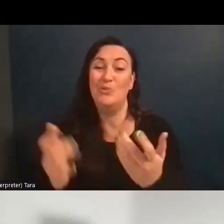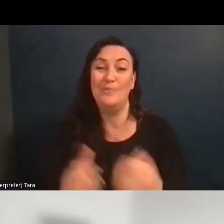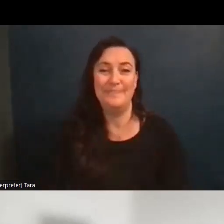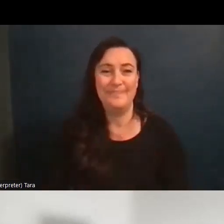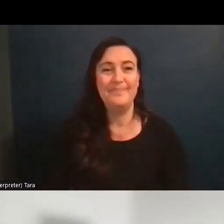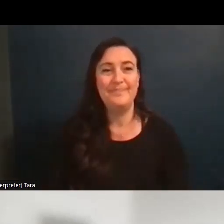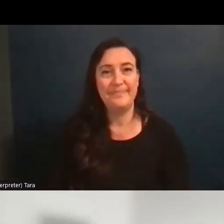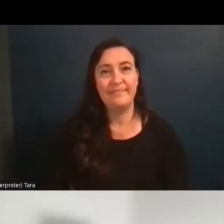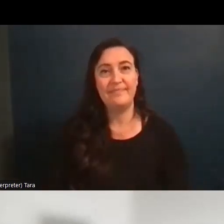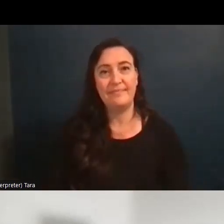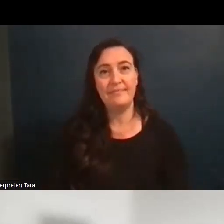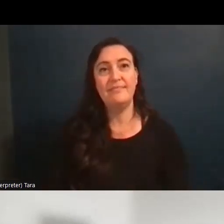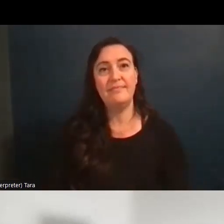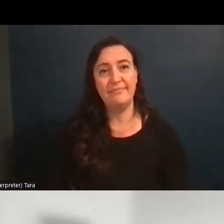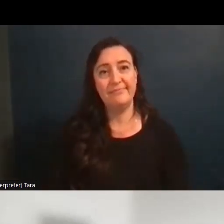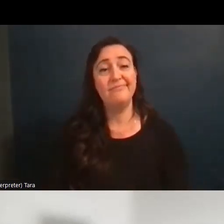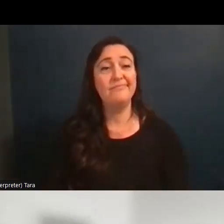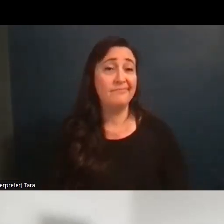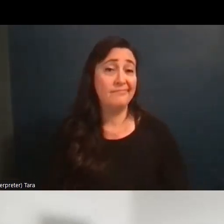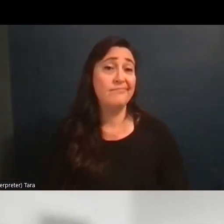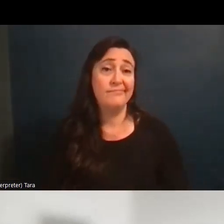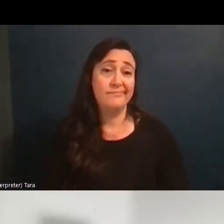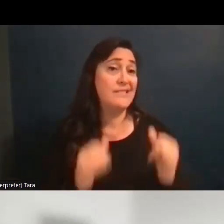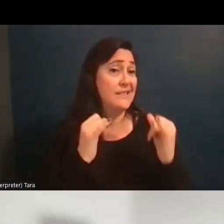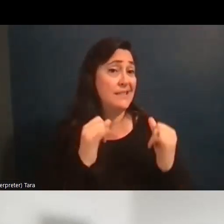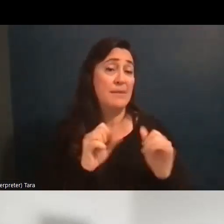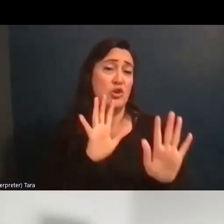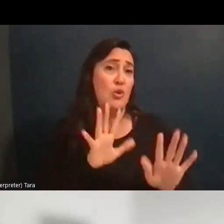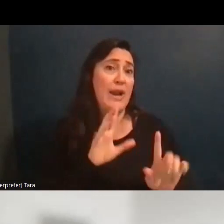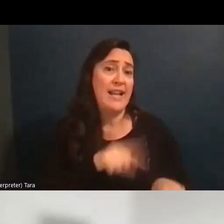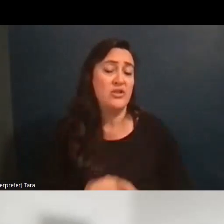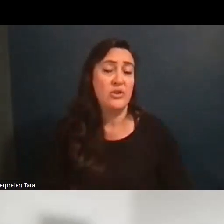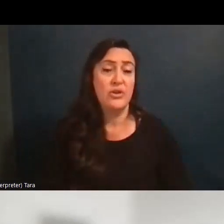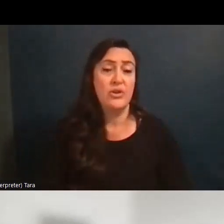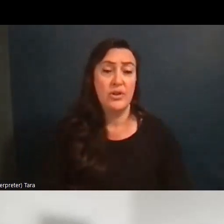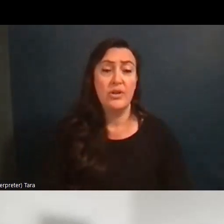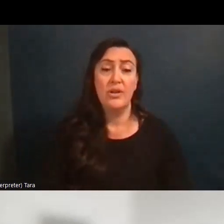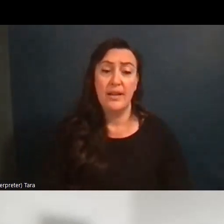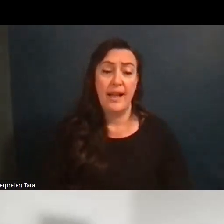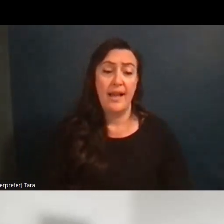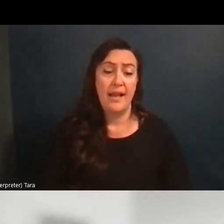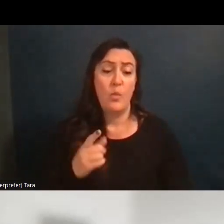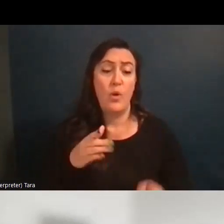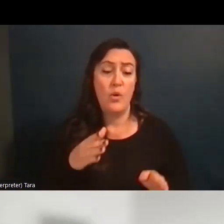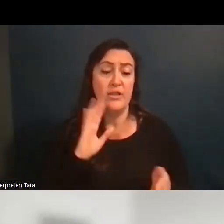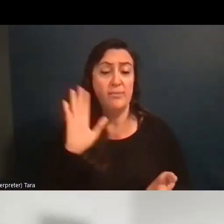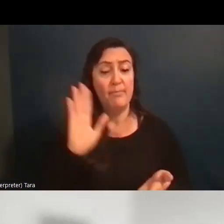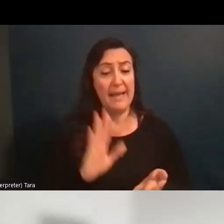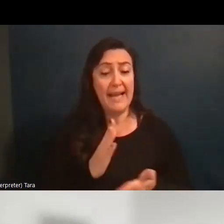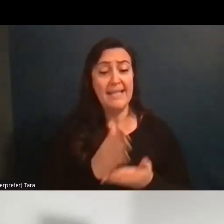Yeah, I would, I would echo that that's a really great answer. And one way to mitigate some of those issues is having an